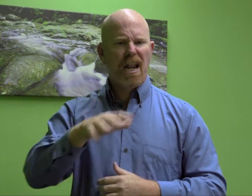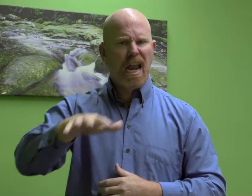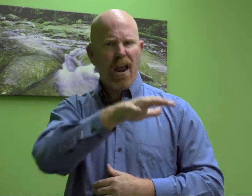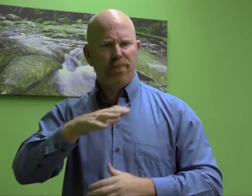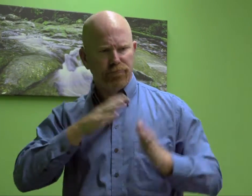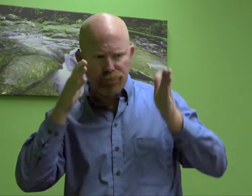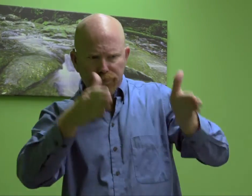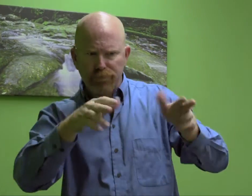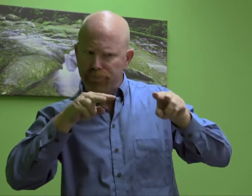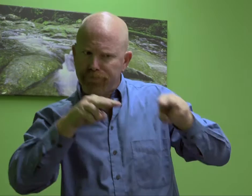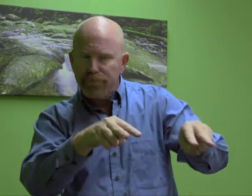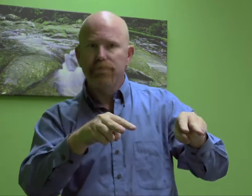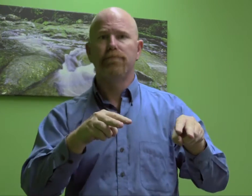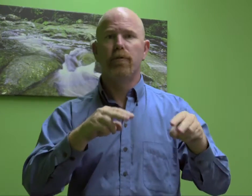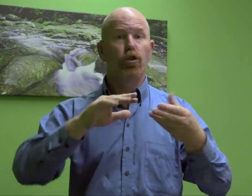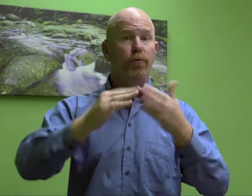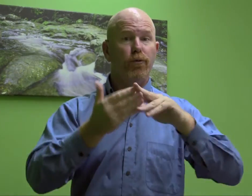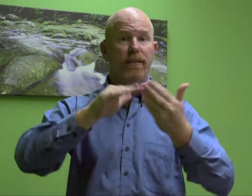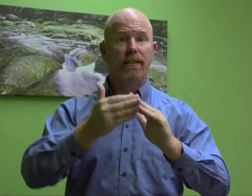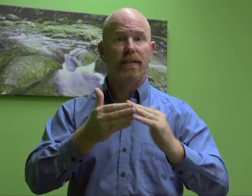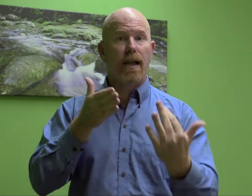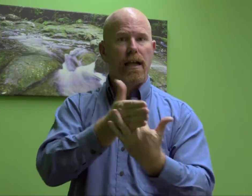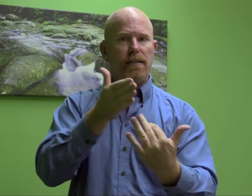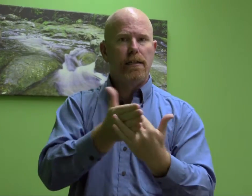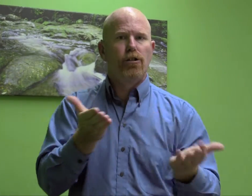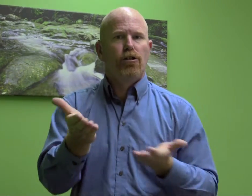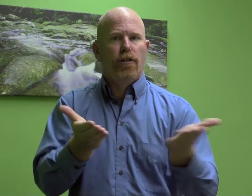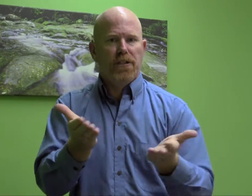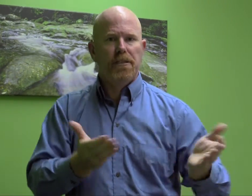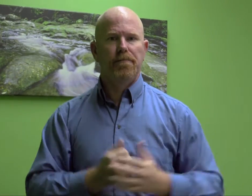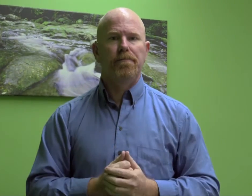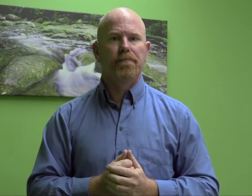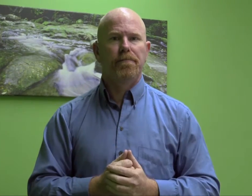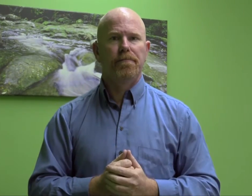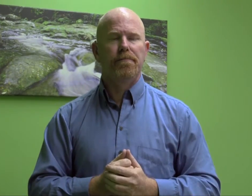One area I am focusing on is Community Access and Services.